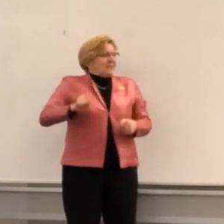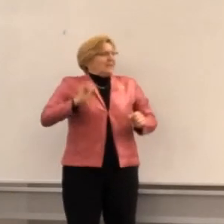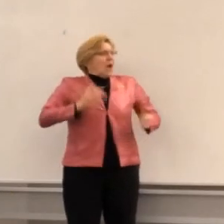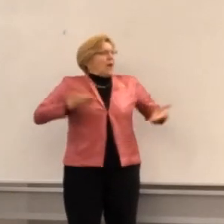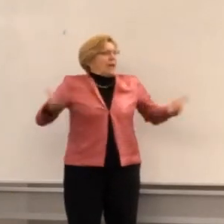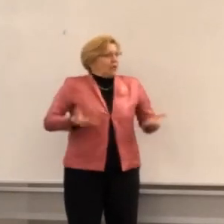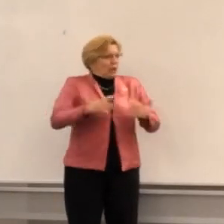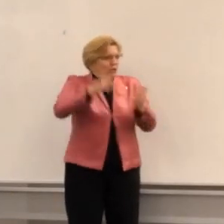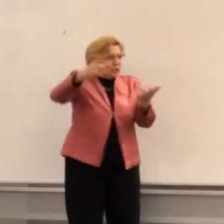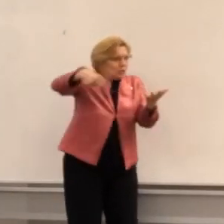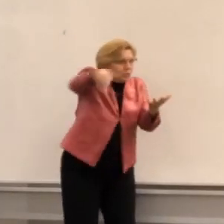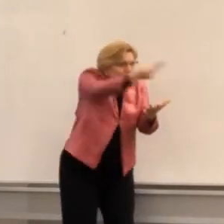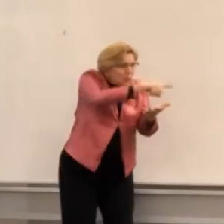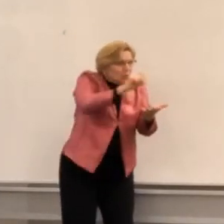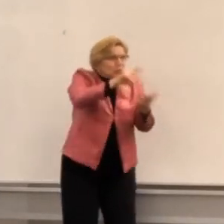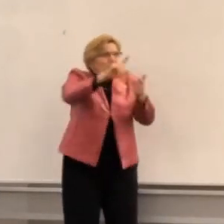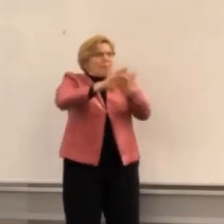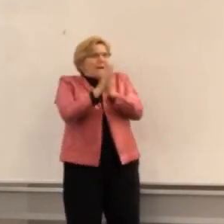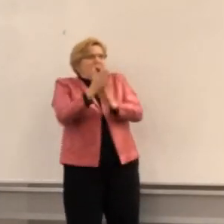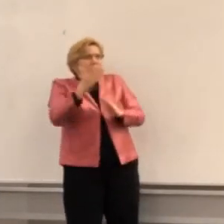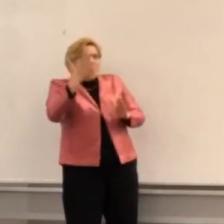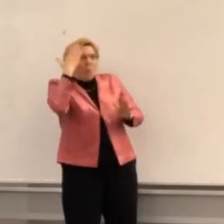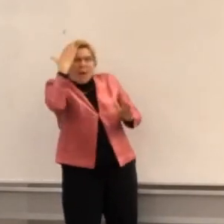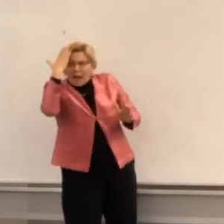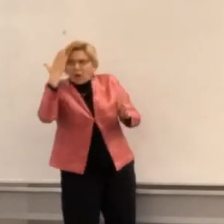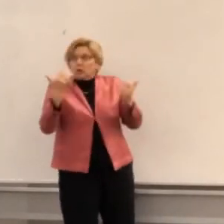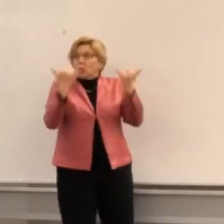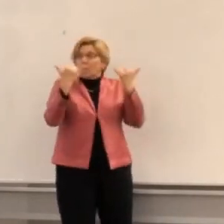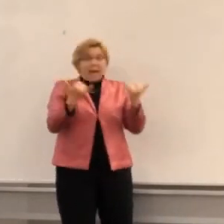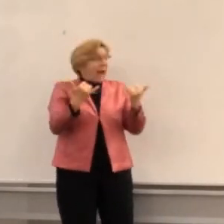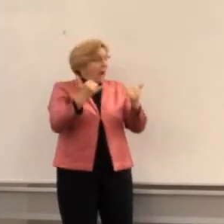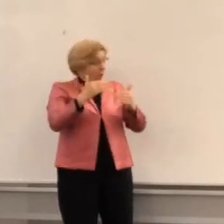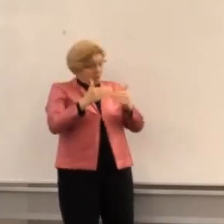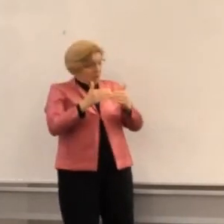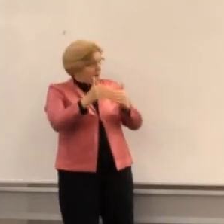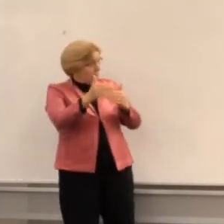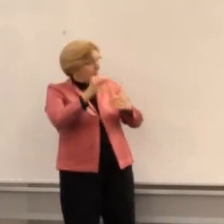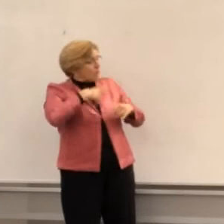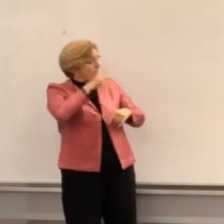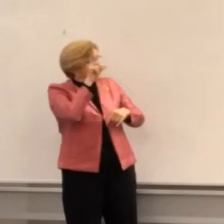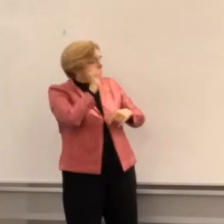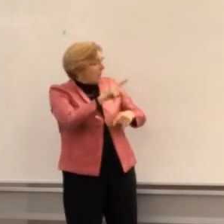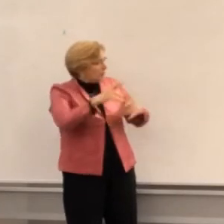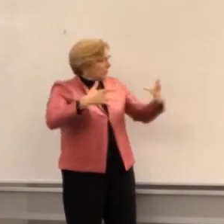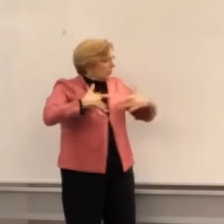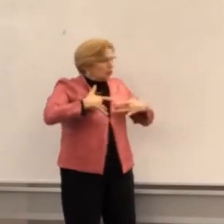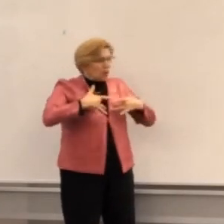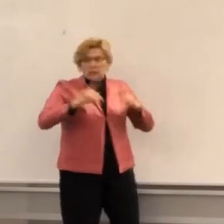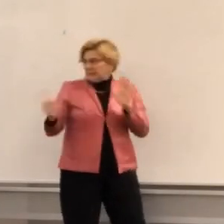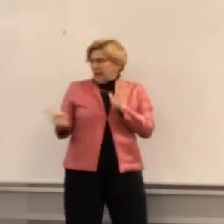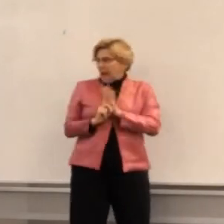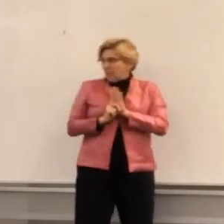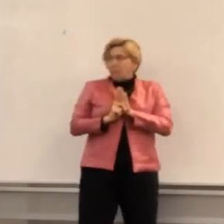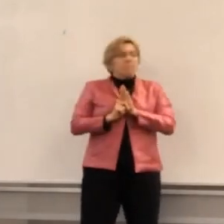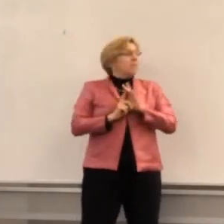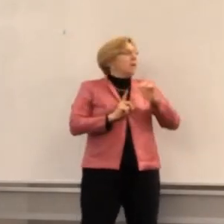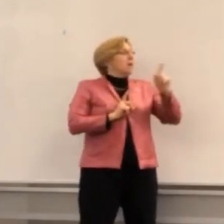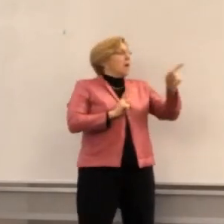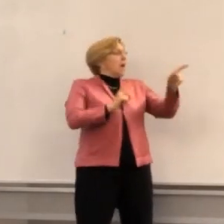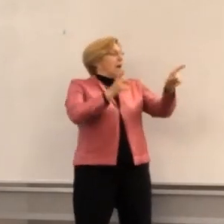So, that's why he's here, this is just an introduction for all of you to start awareness. We plan to build it, if you have any future questions